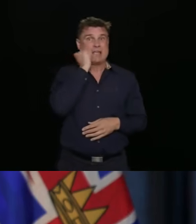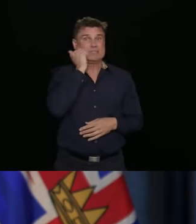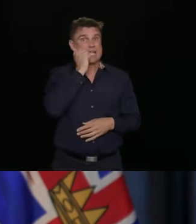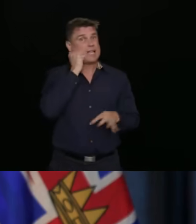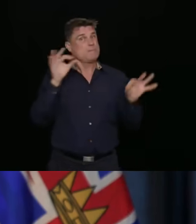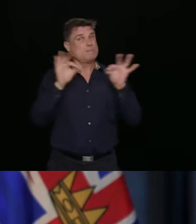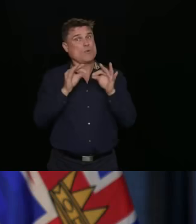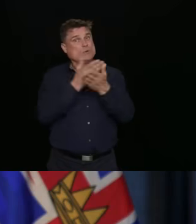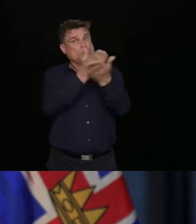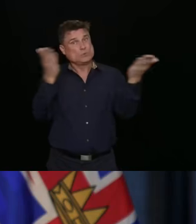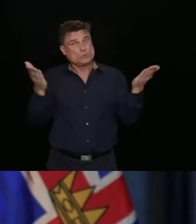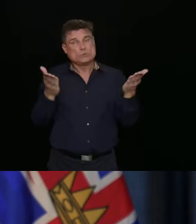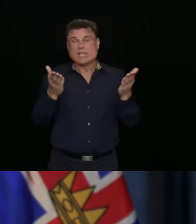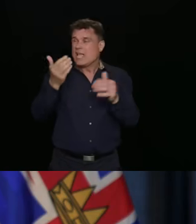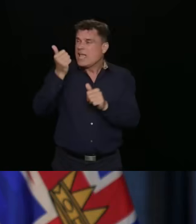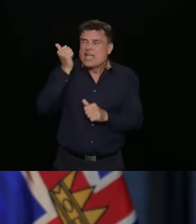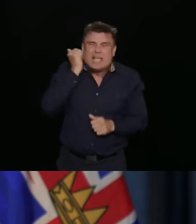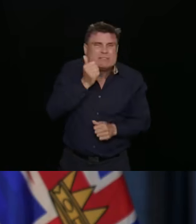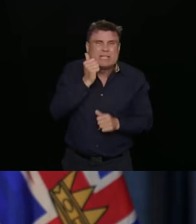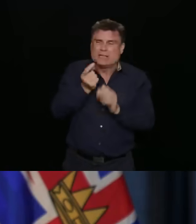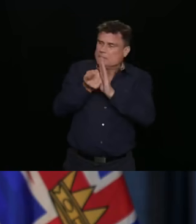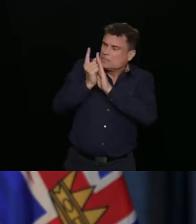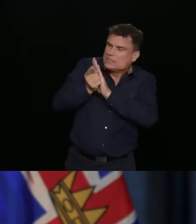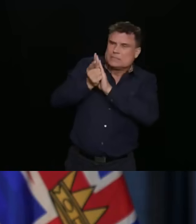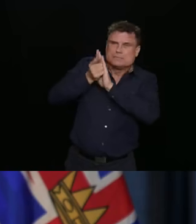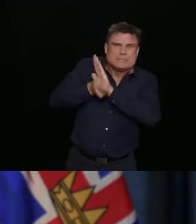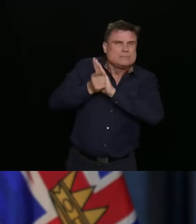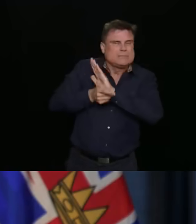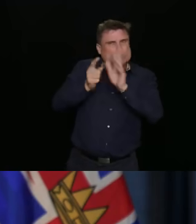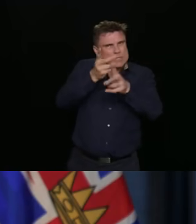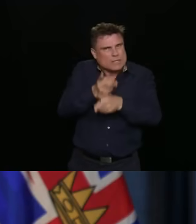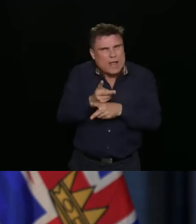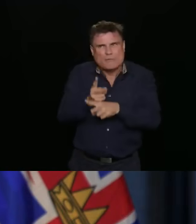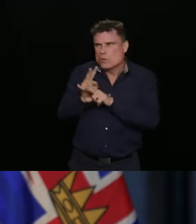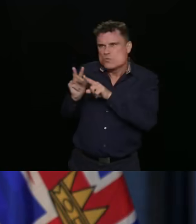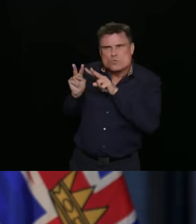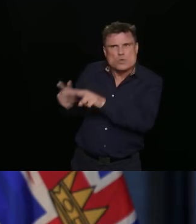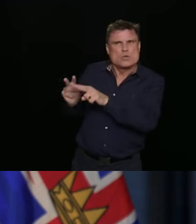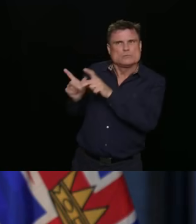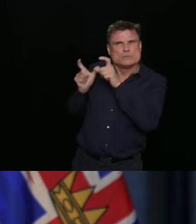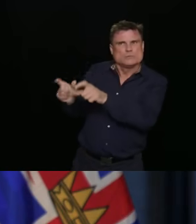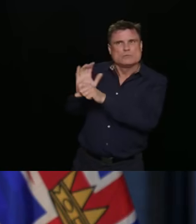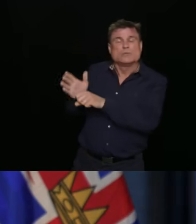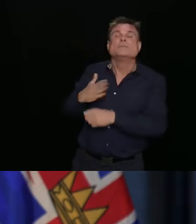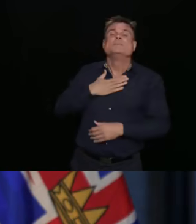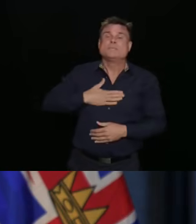we've received 9,872 N95 or equivalent res parities, 1,41,000 surgical or